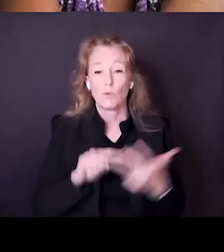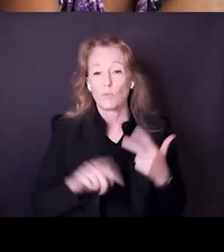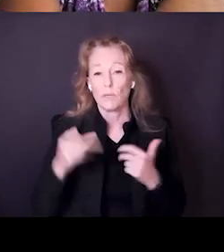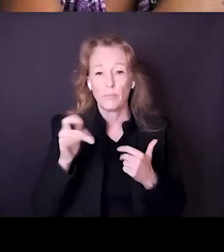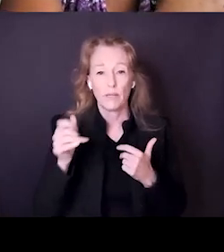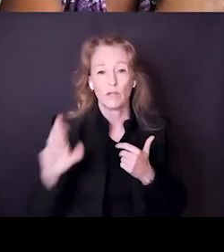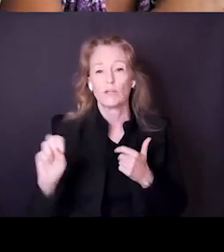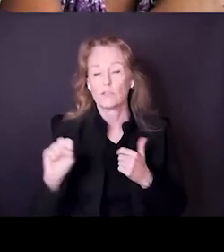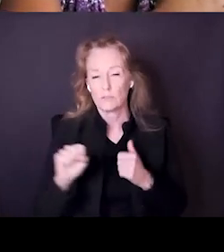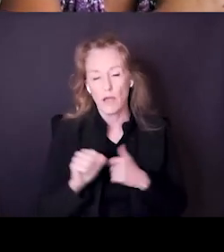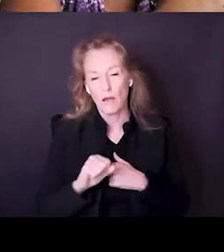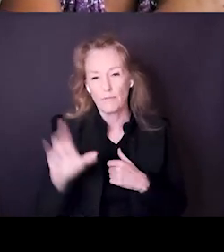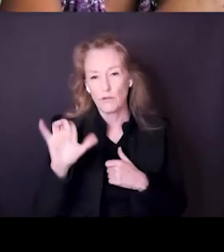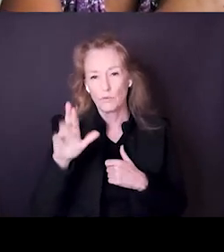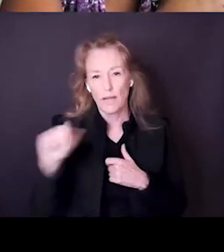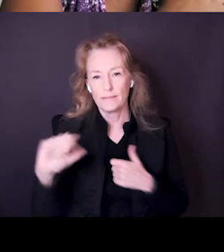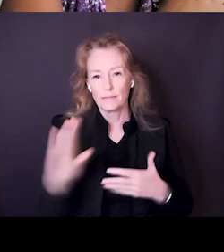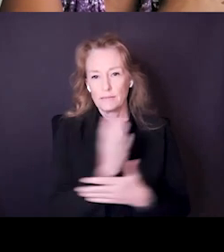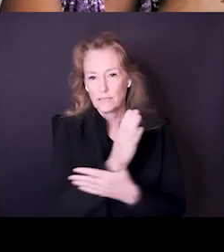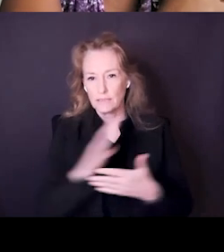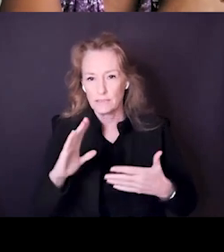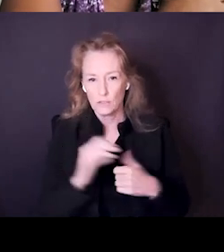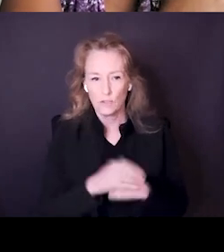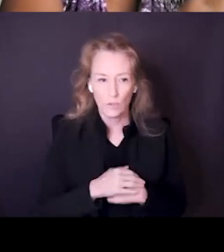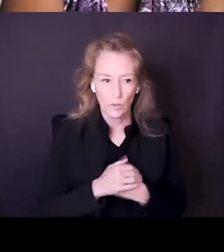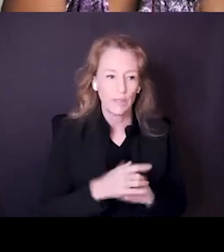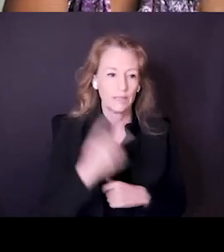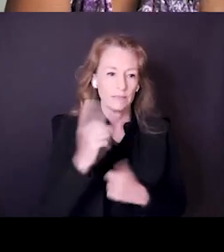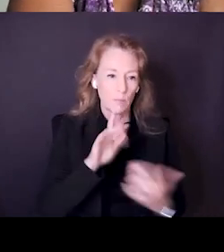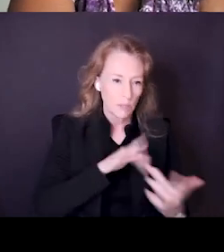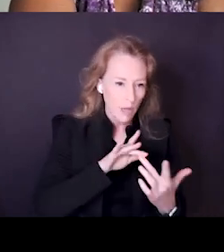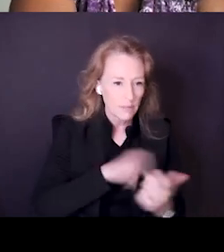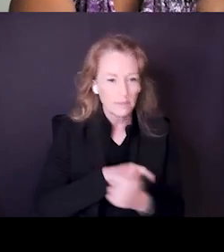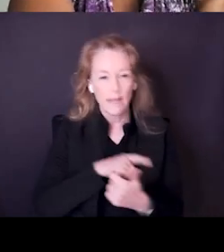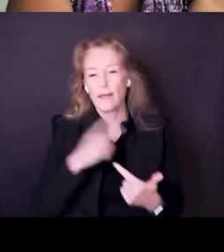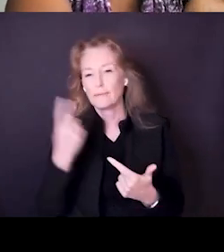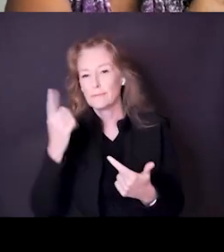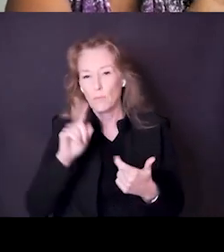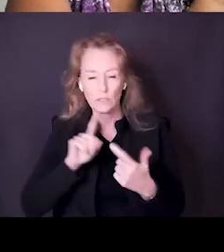CONTACT, SOMEONE TO RESPOND AND A SAFE PLACE FOR HELP ARE REALLY THE FOUNDATION AND THE GOALS.